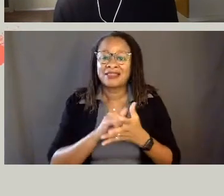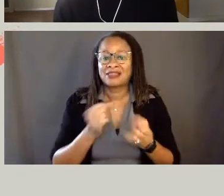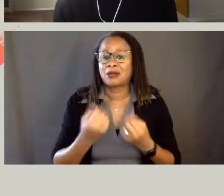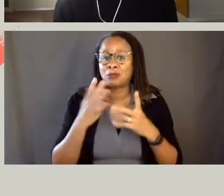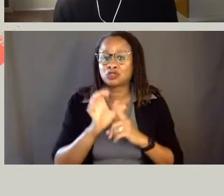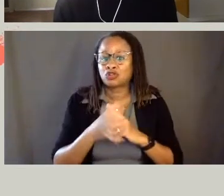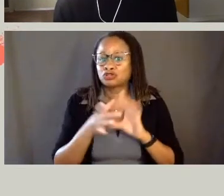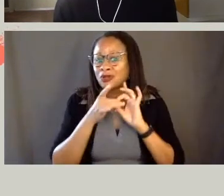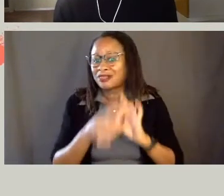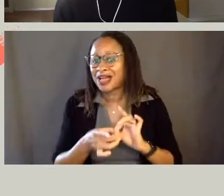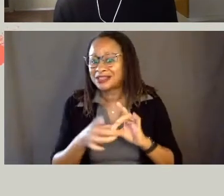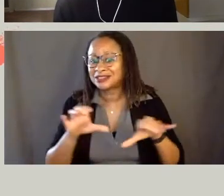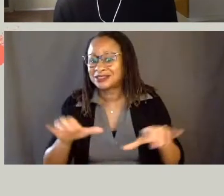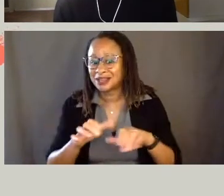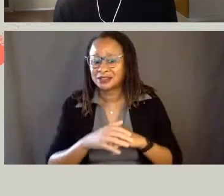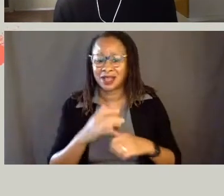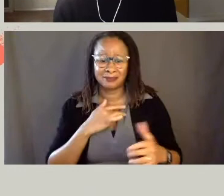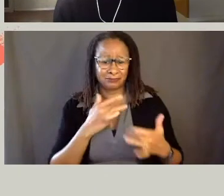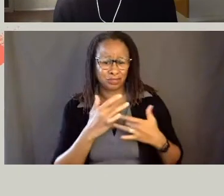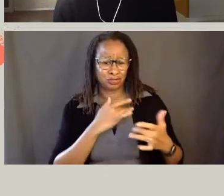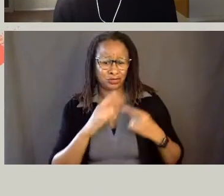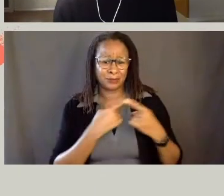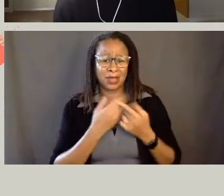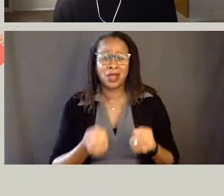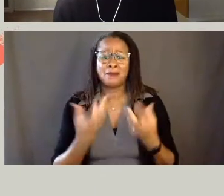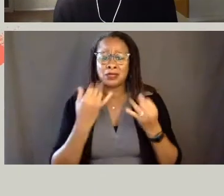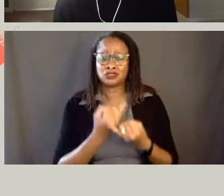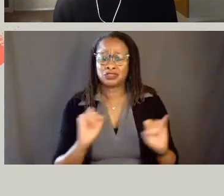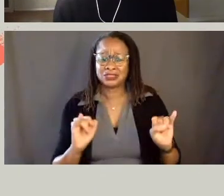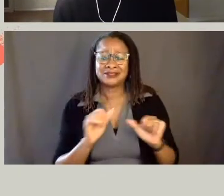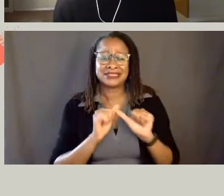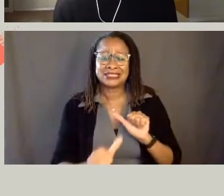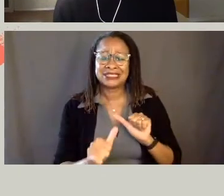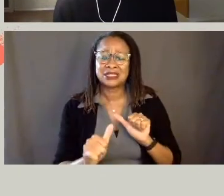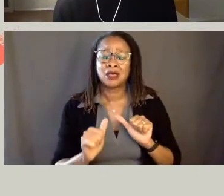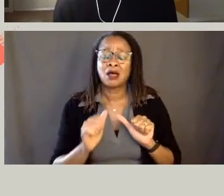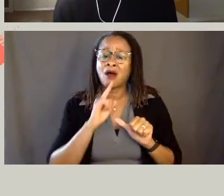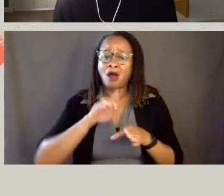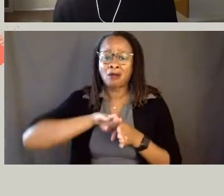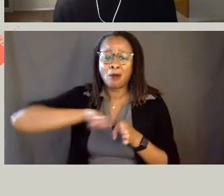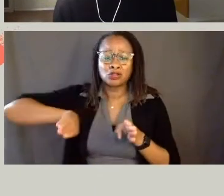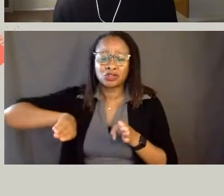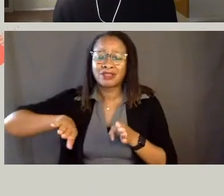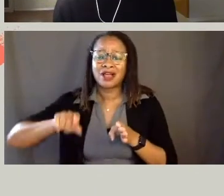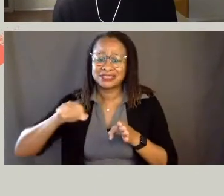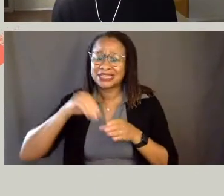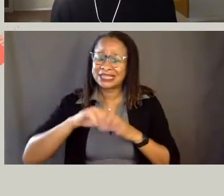Like I worry about how much independence still are marginalized within the system.